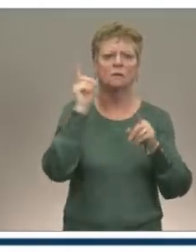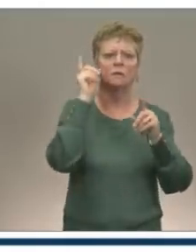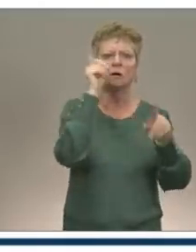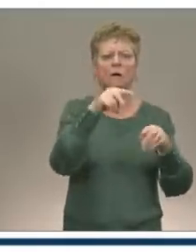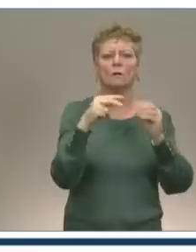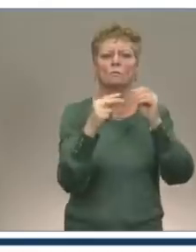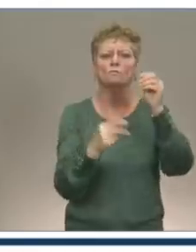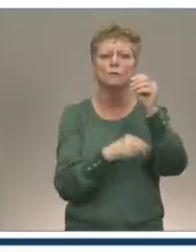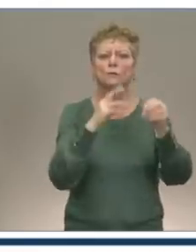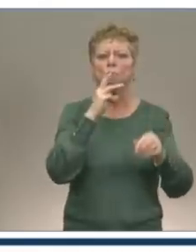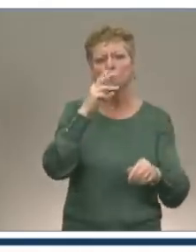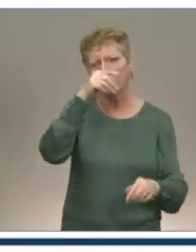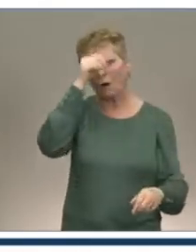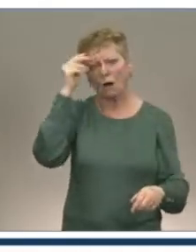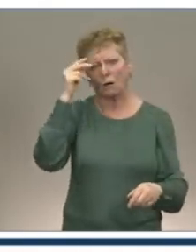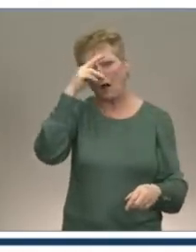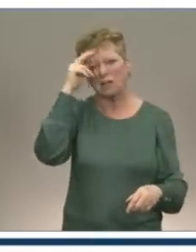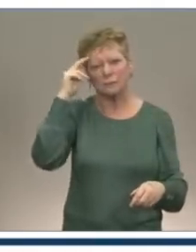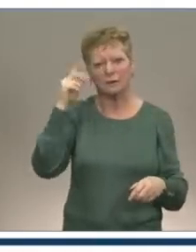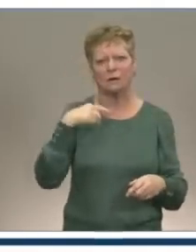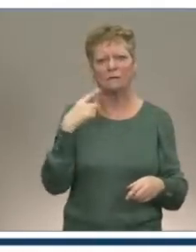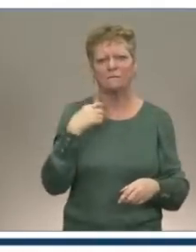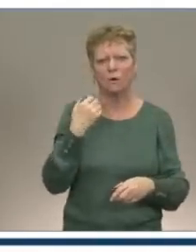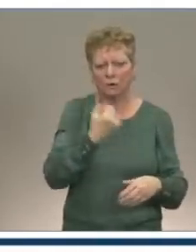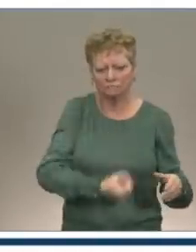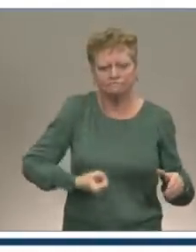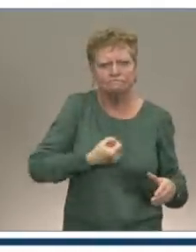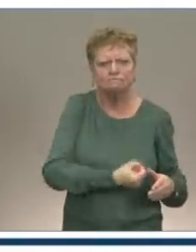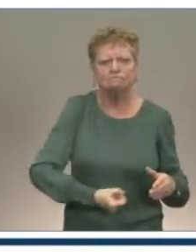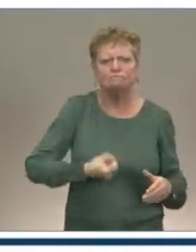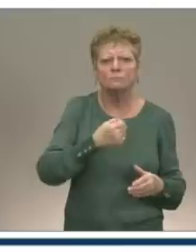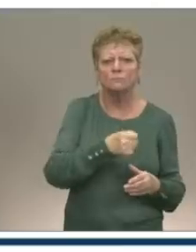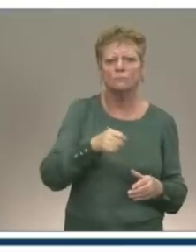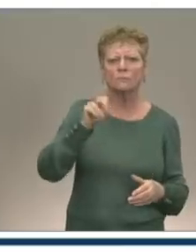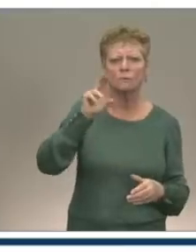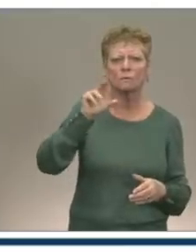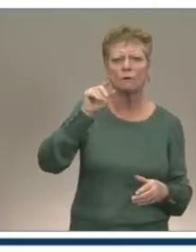hospital and was publicly shamed in the waiting room by both the receptionist and another person